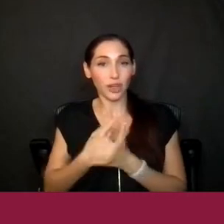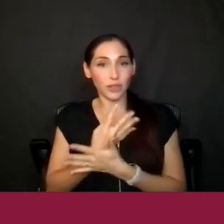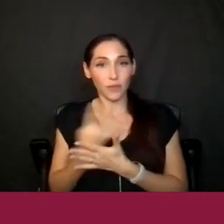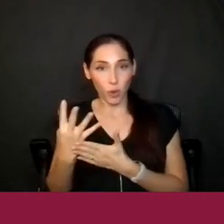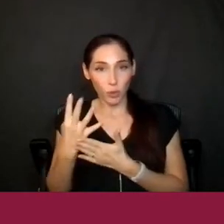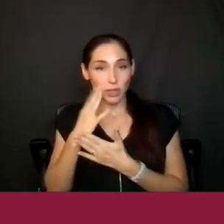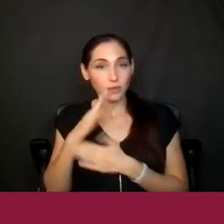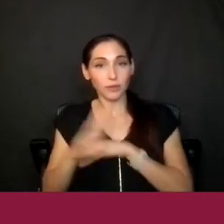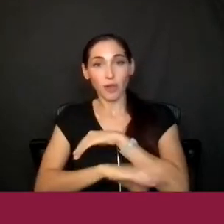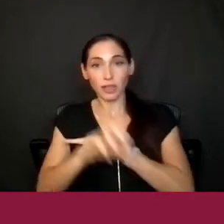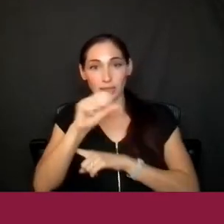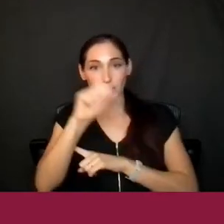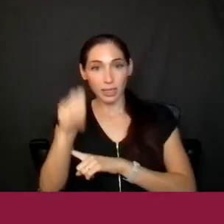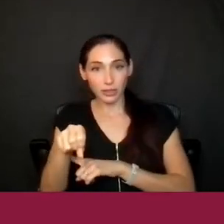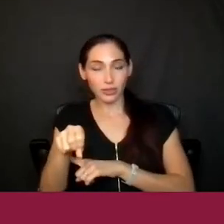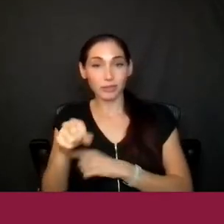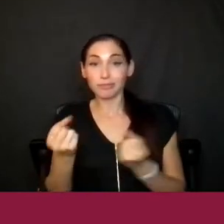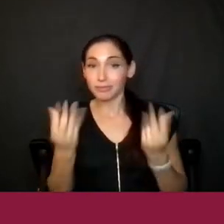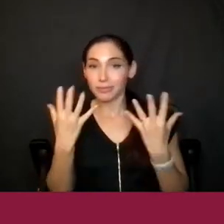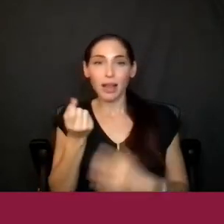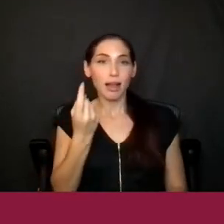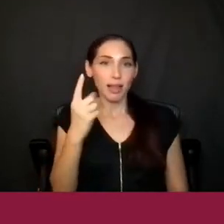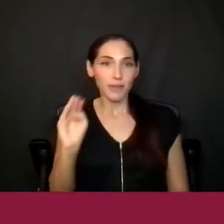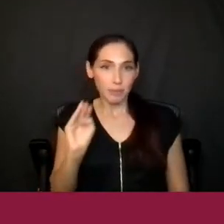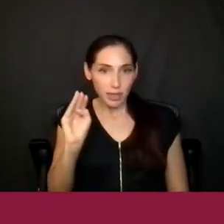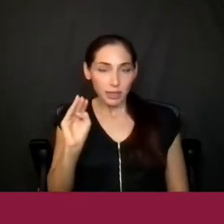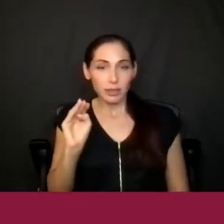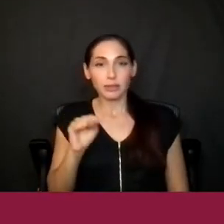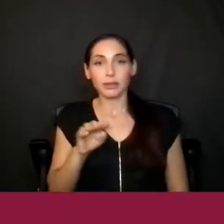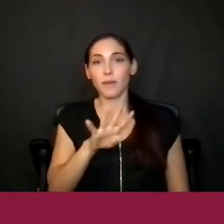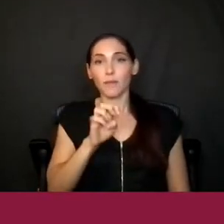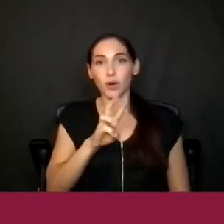fall semester was $11,468,691.